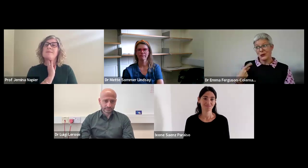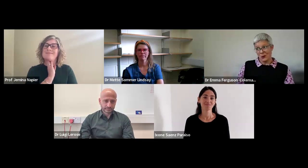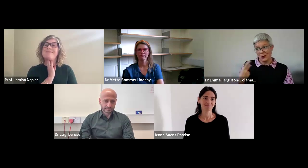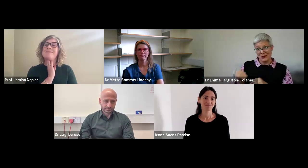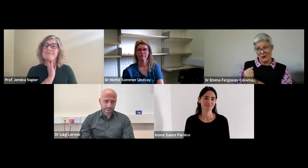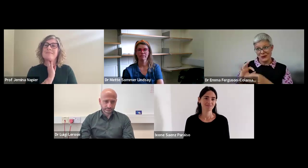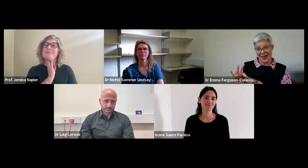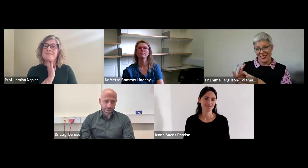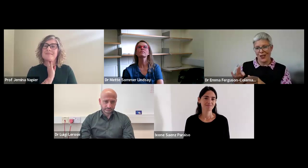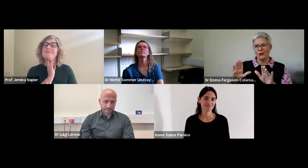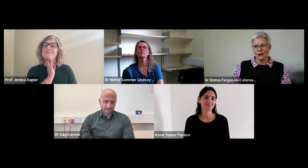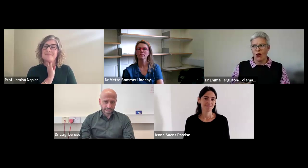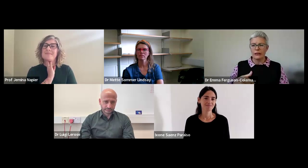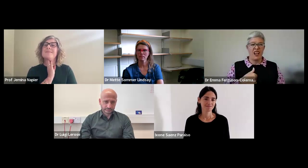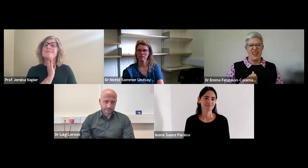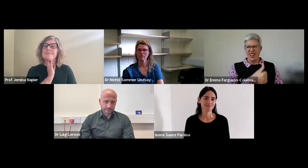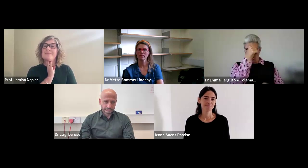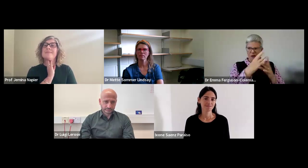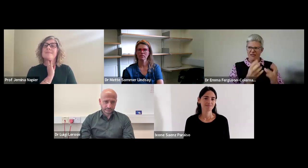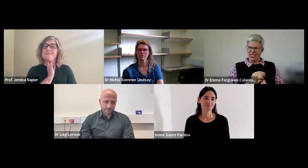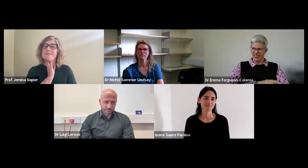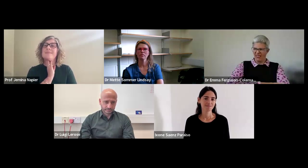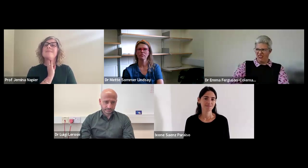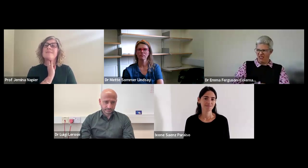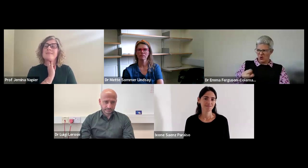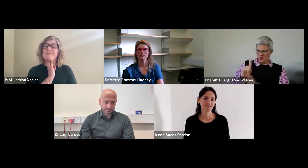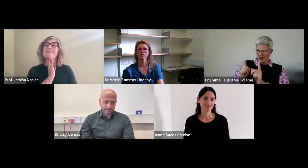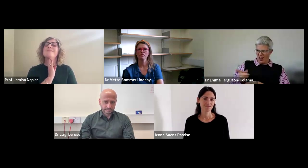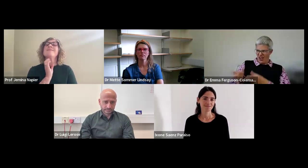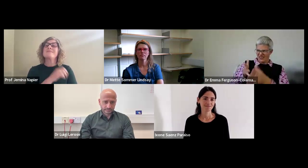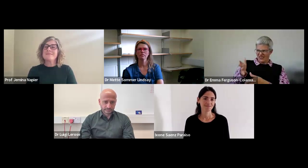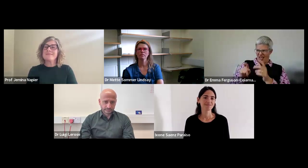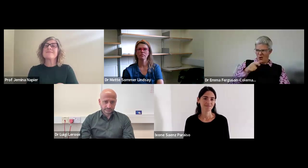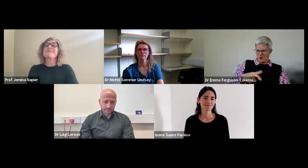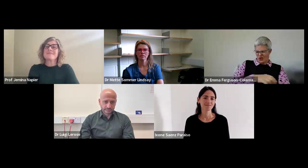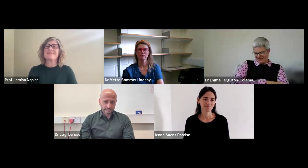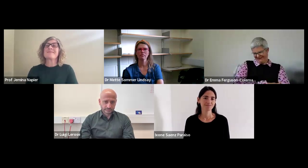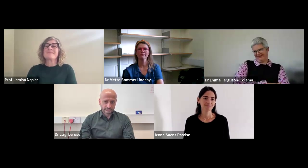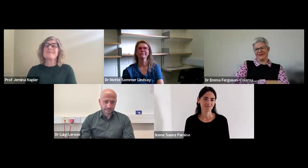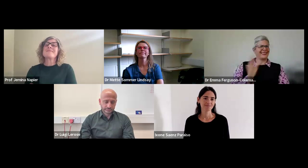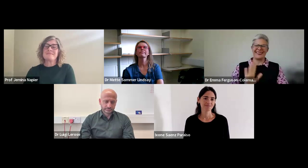so the interpreter is also learning something new, let's work together, rather than thinking